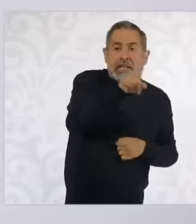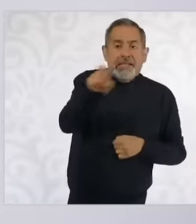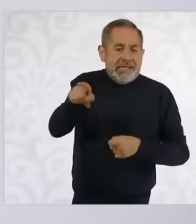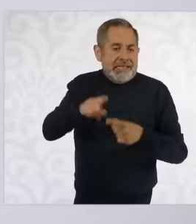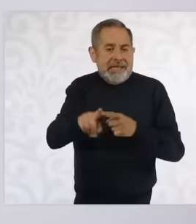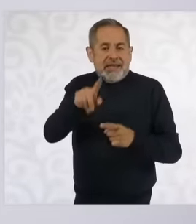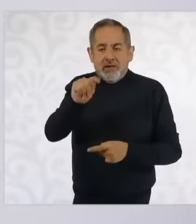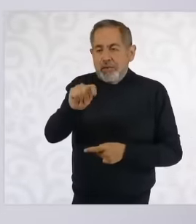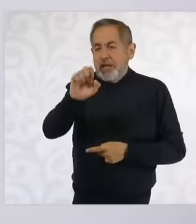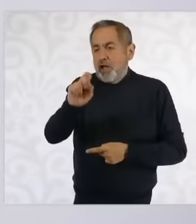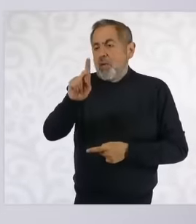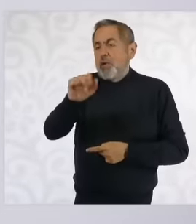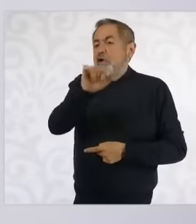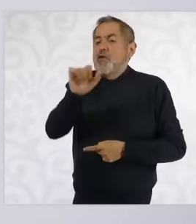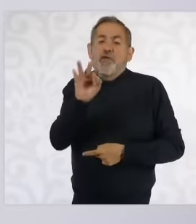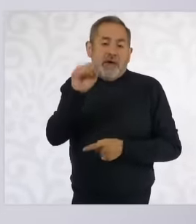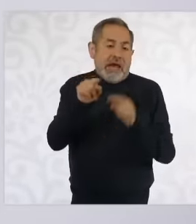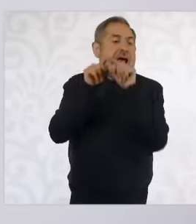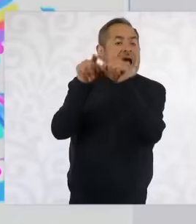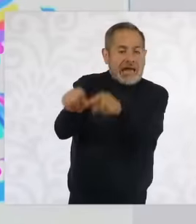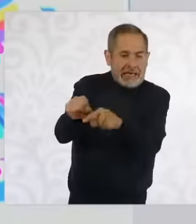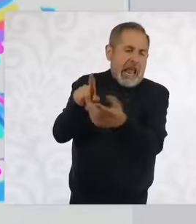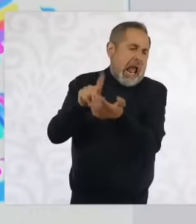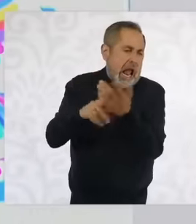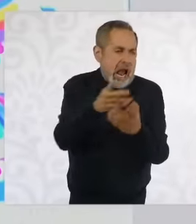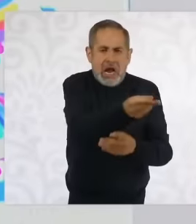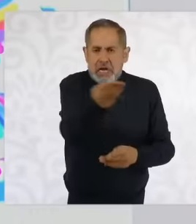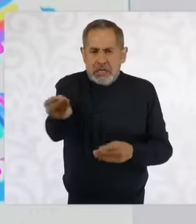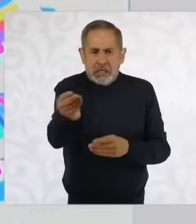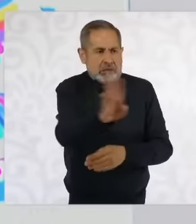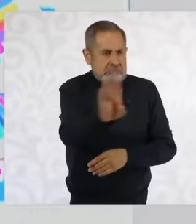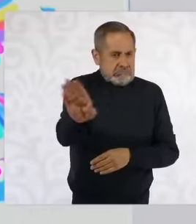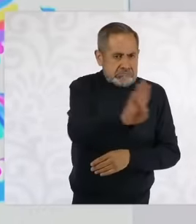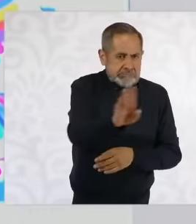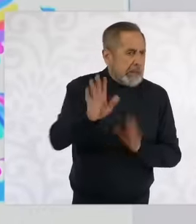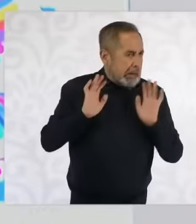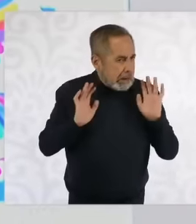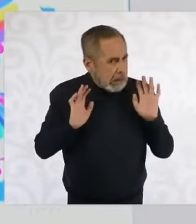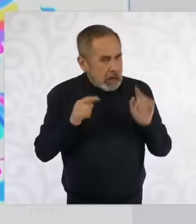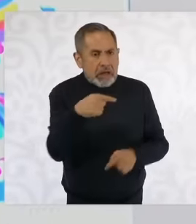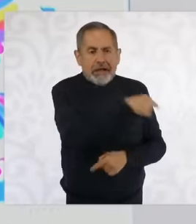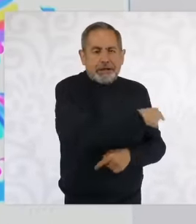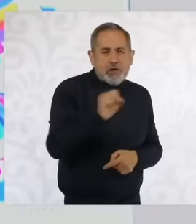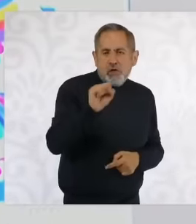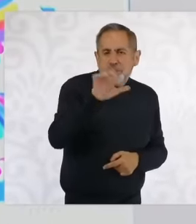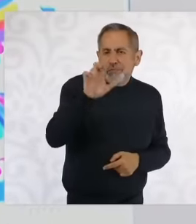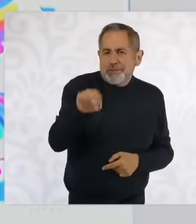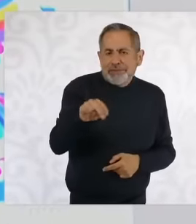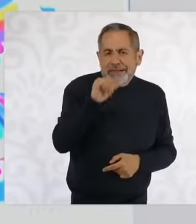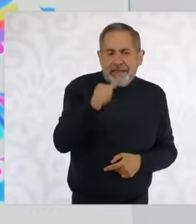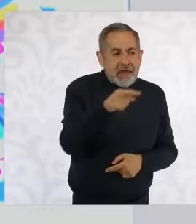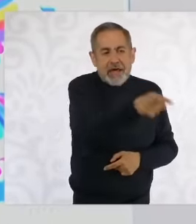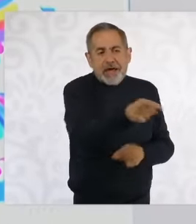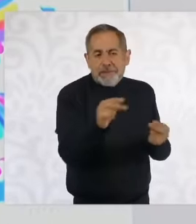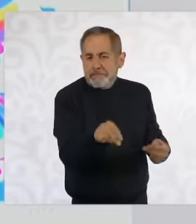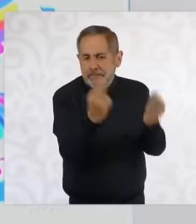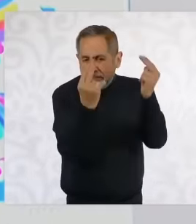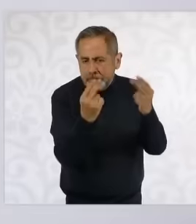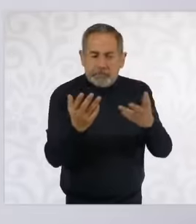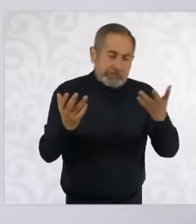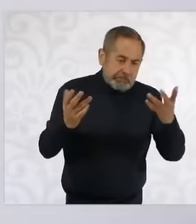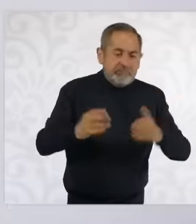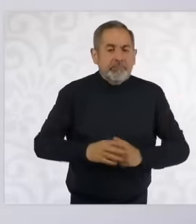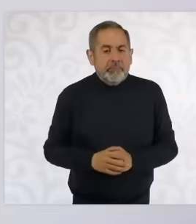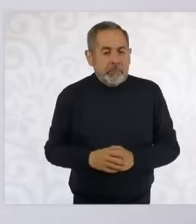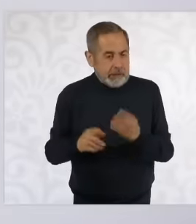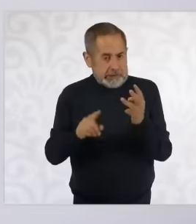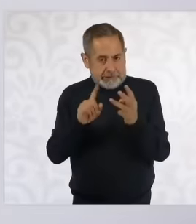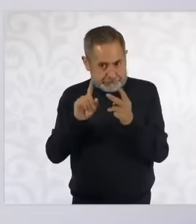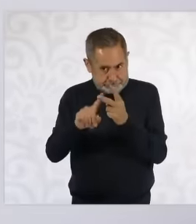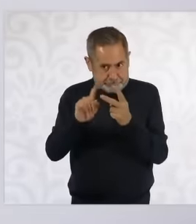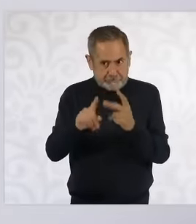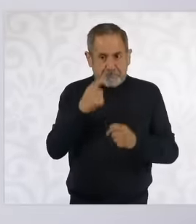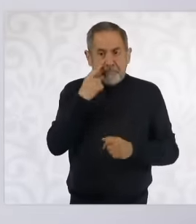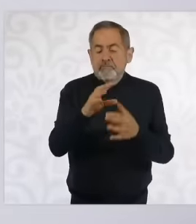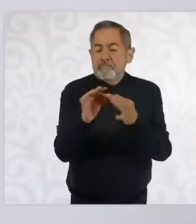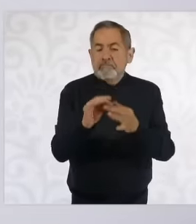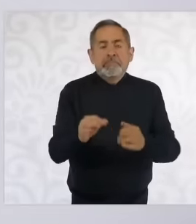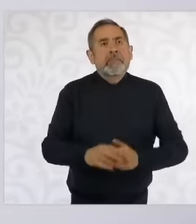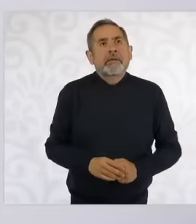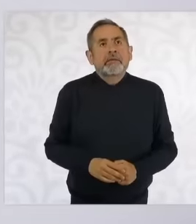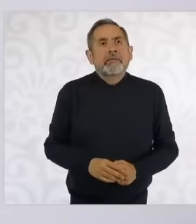it should be before the electoral court of the judicial branch of the federation, second. They could not